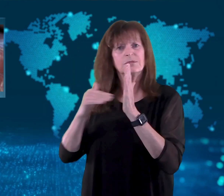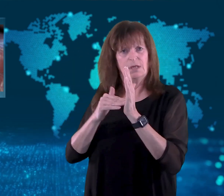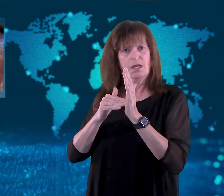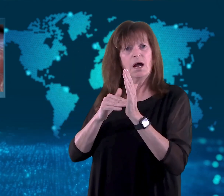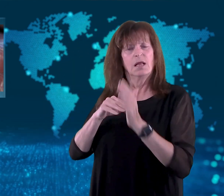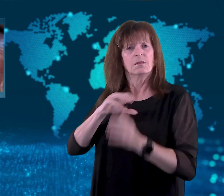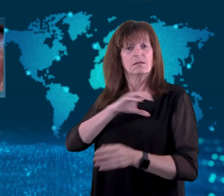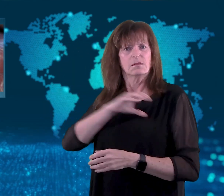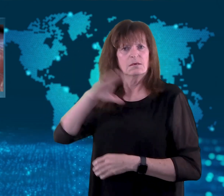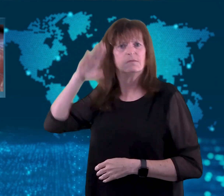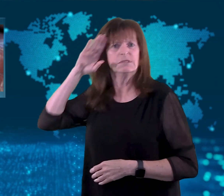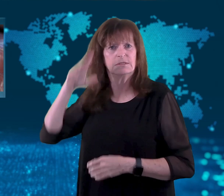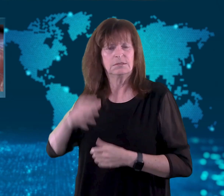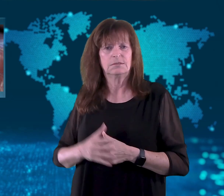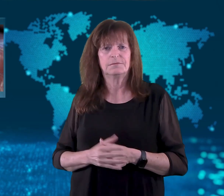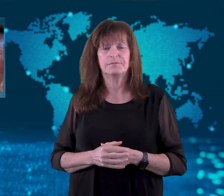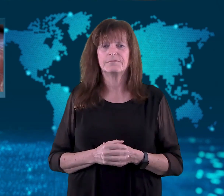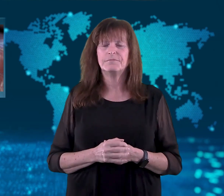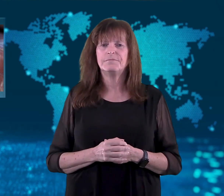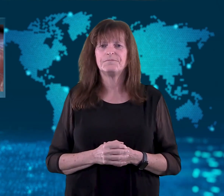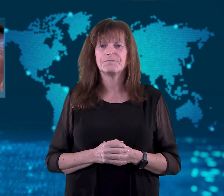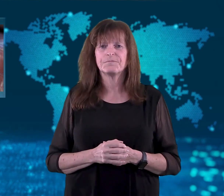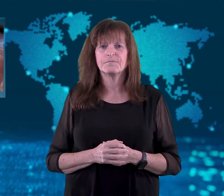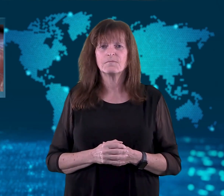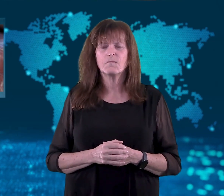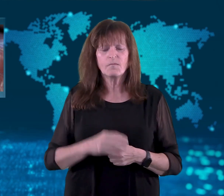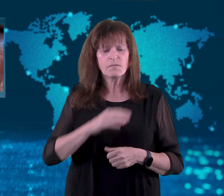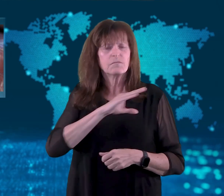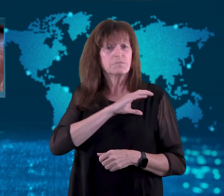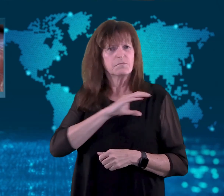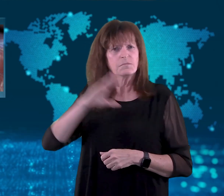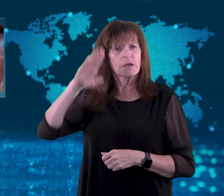they contacted New Zealand authorities.